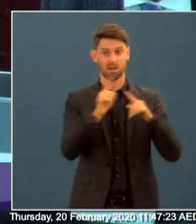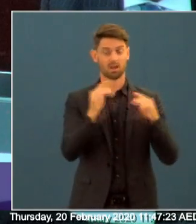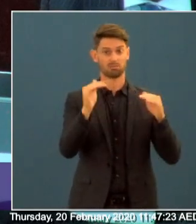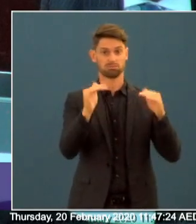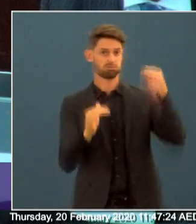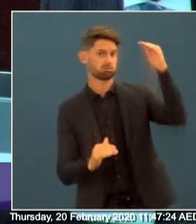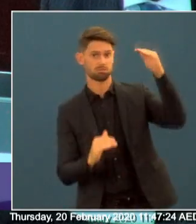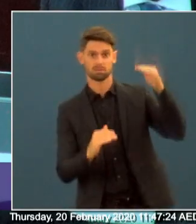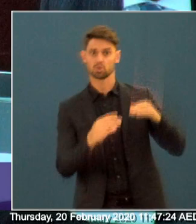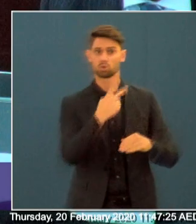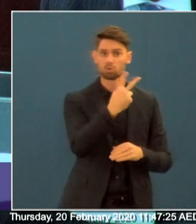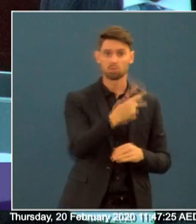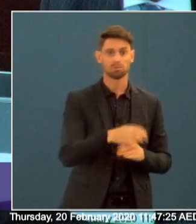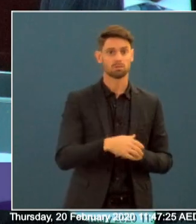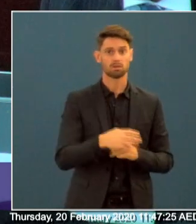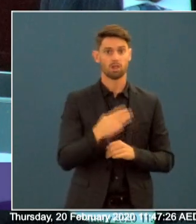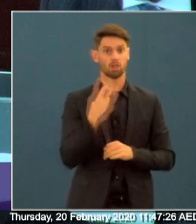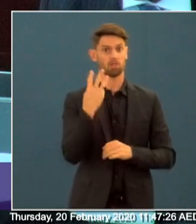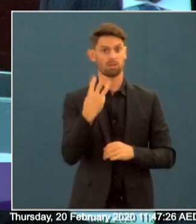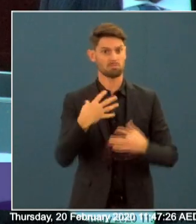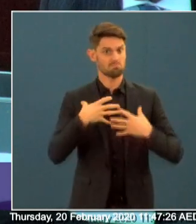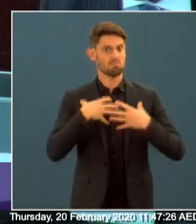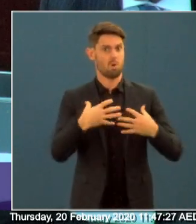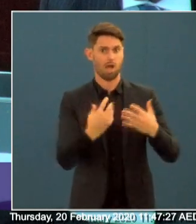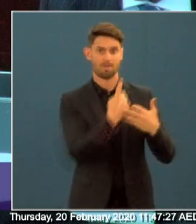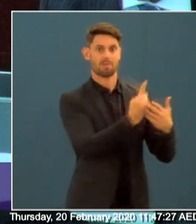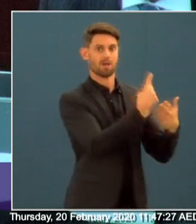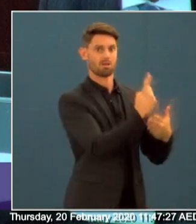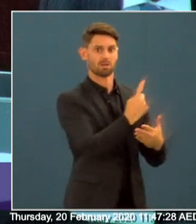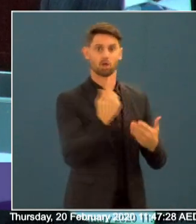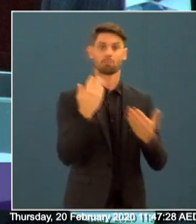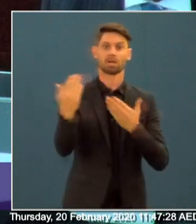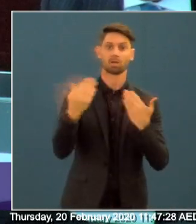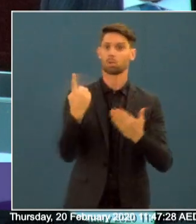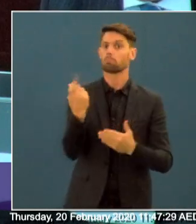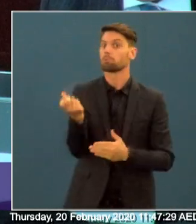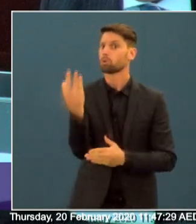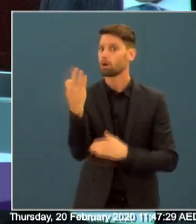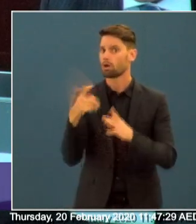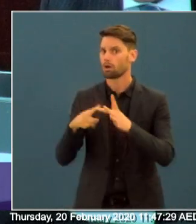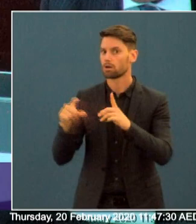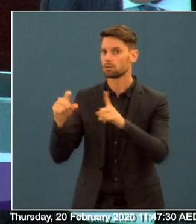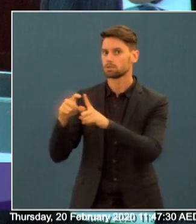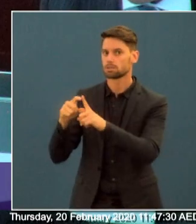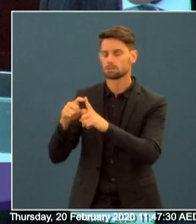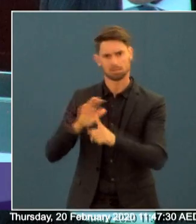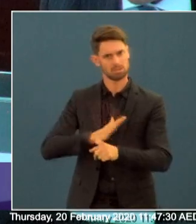And I think this is a reference, then, to aspects of your research. So what consequences flow